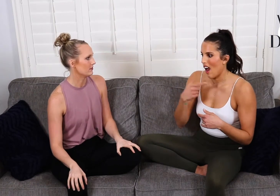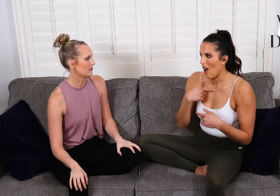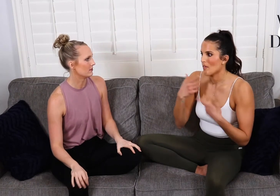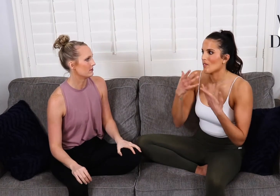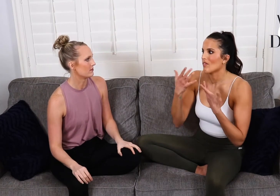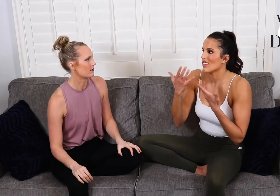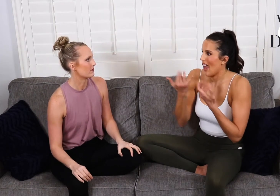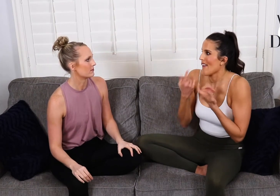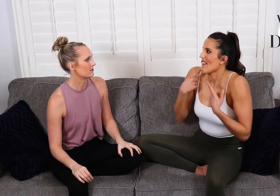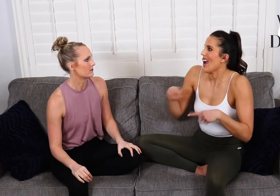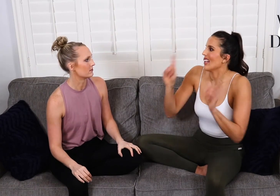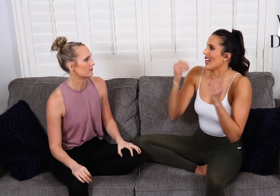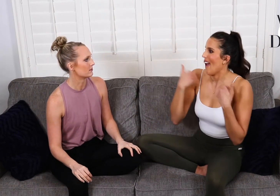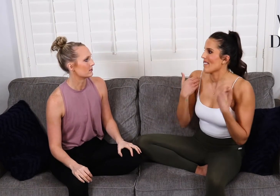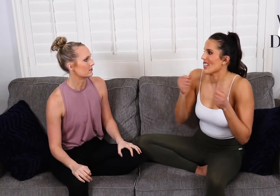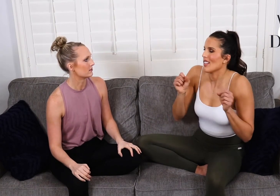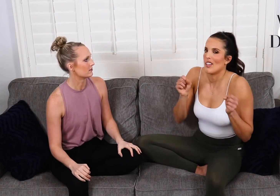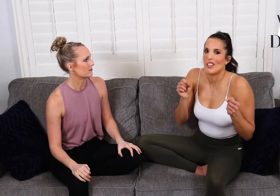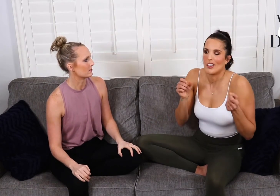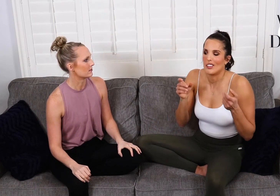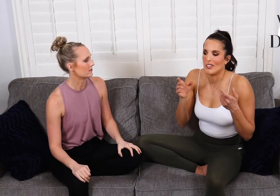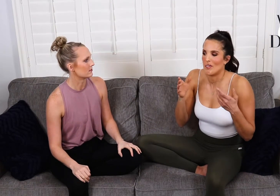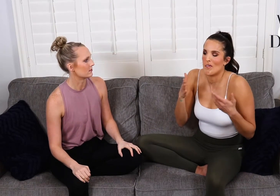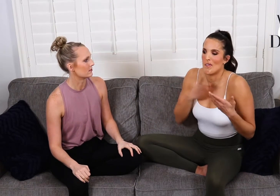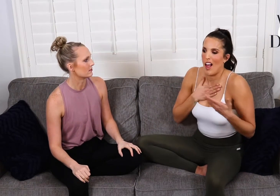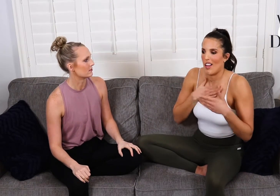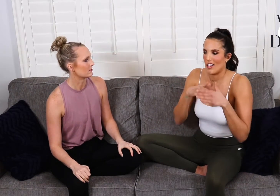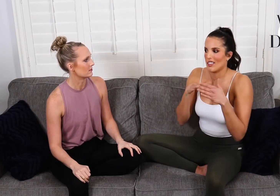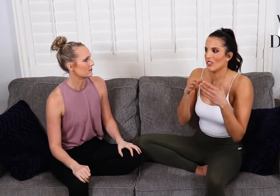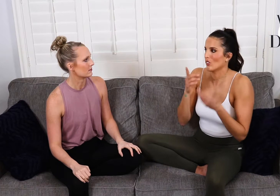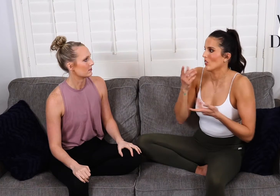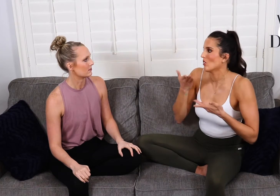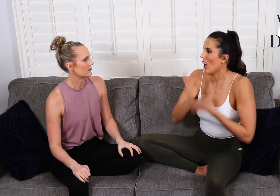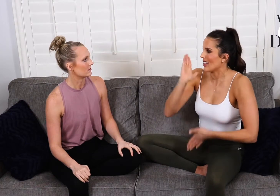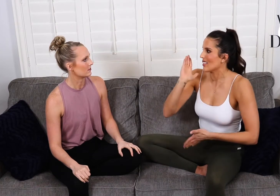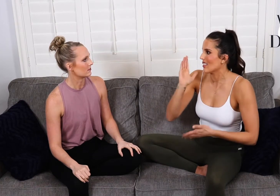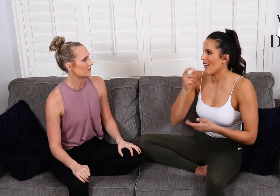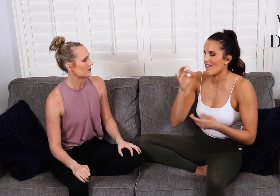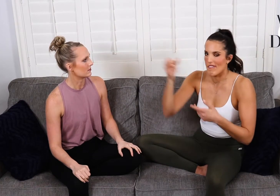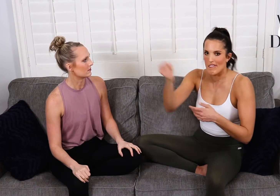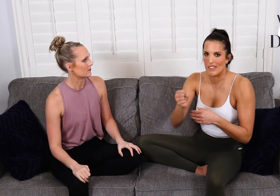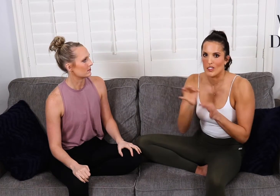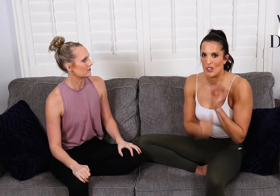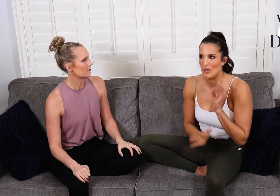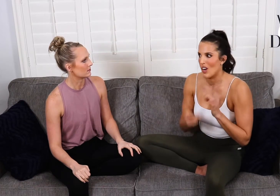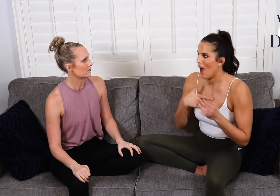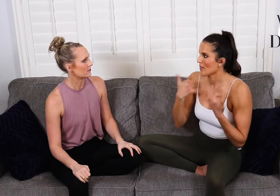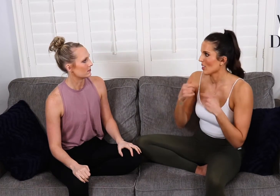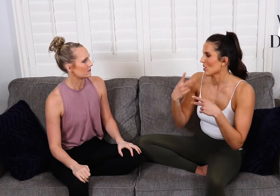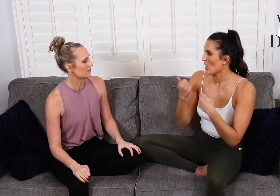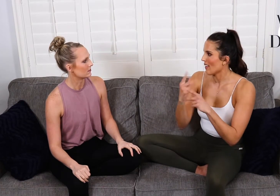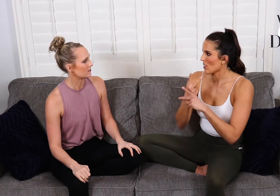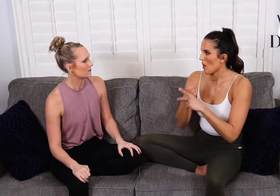you said before I'm now finally having my rights of getting an interpreter and I'm still trying